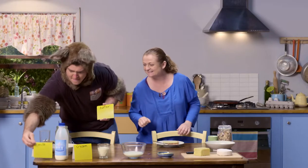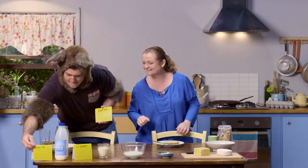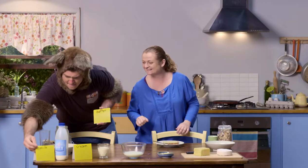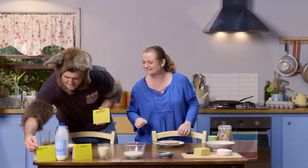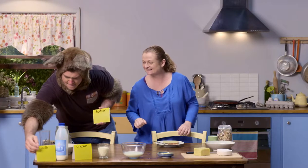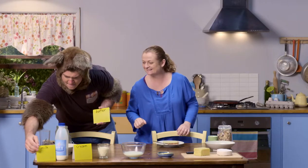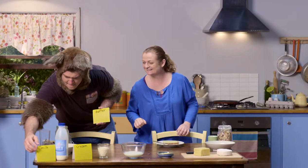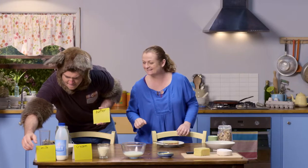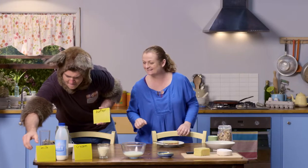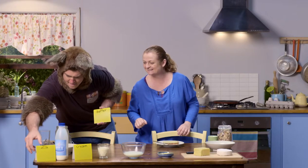There.